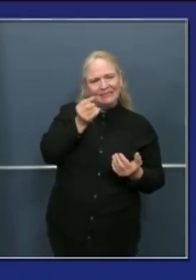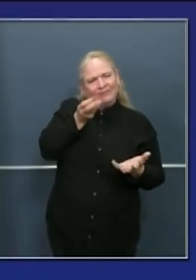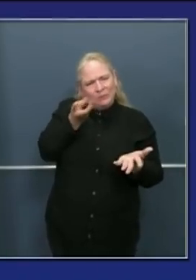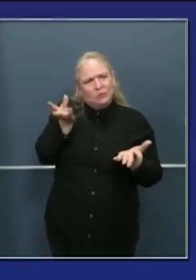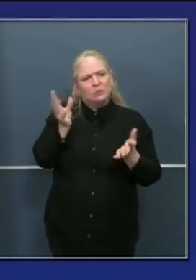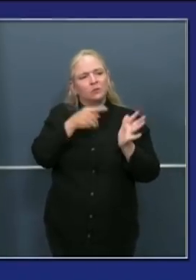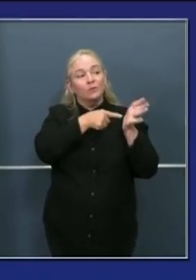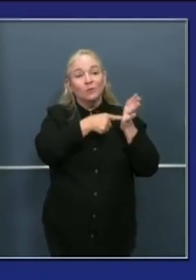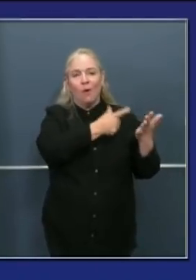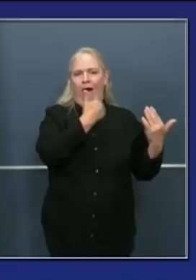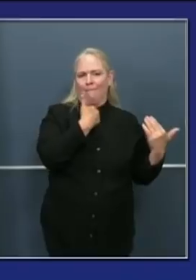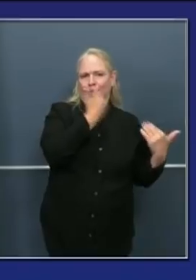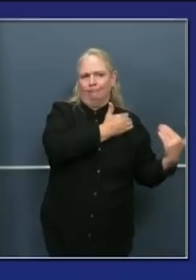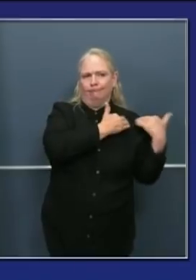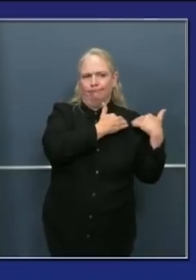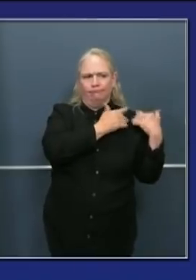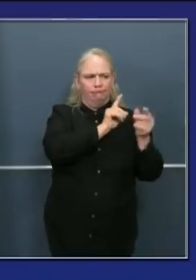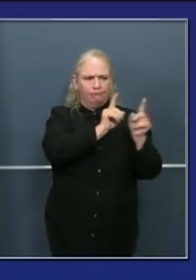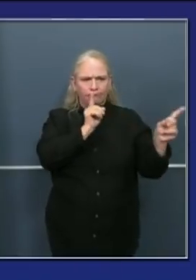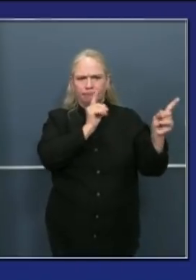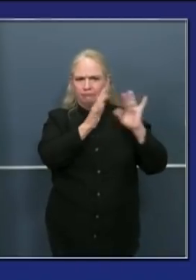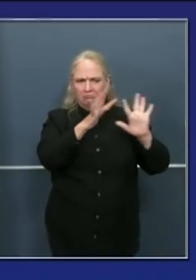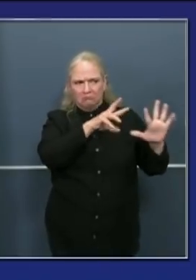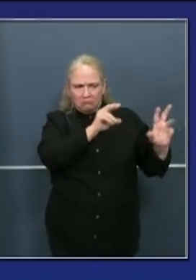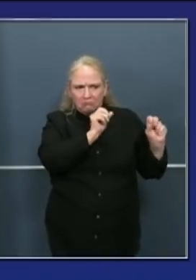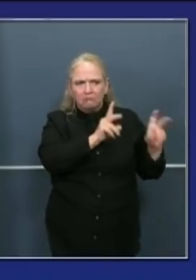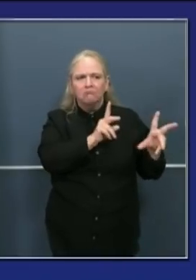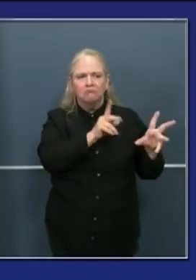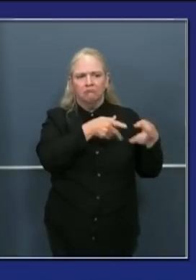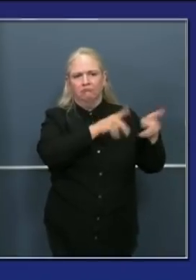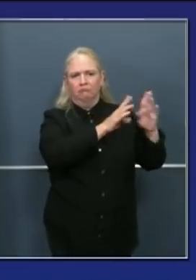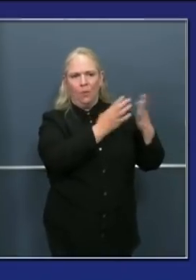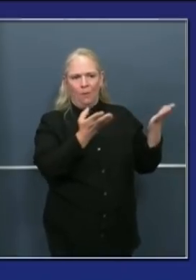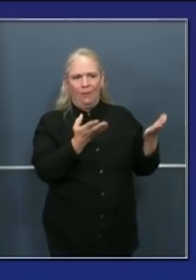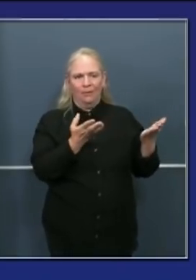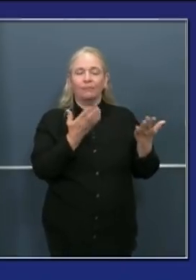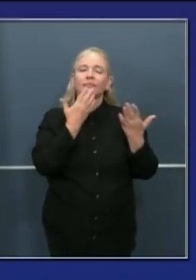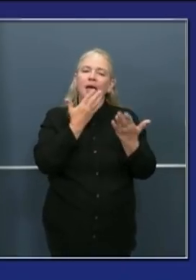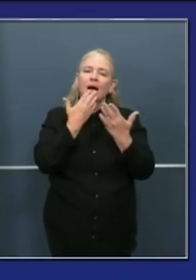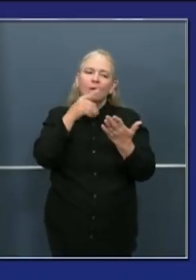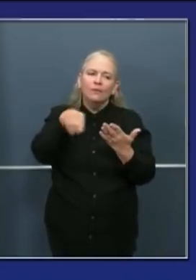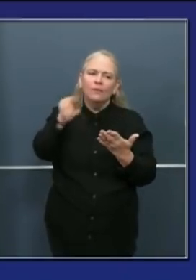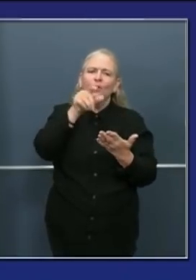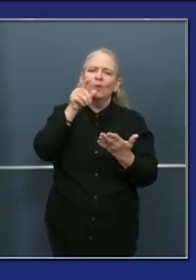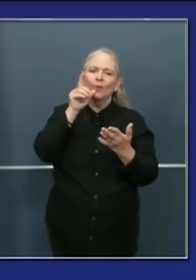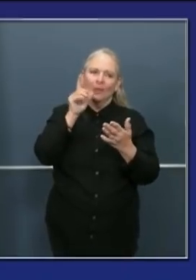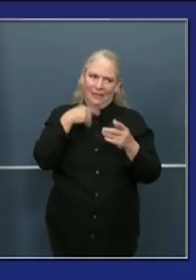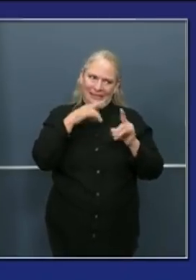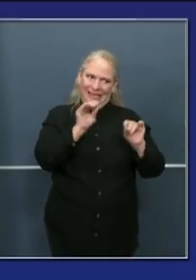RESPONSIBLY OUT ON OUR BEACHES AND THOSE THAT WERE OPEN AND WERE RESPONSIBLE IN TERMS OF SOCIAL DISTANCING AND PHYSICAL